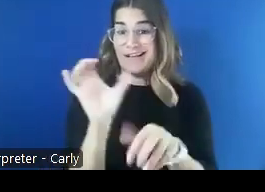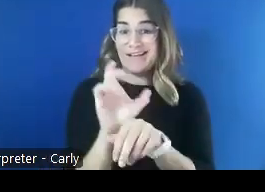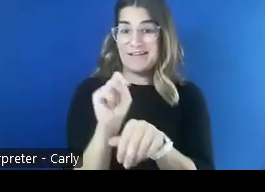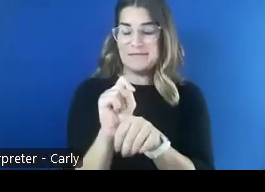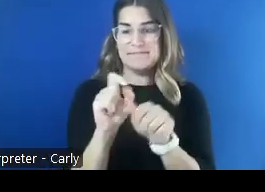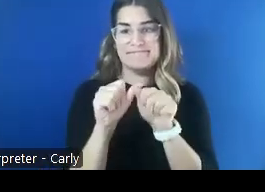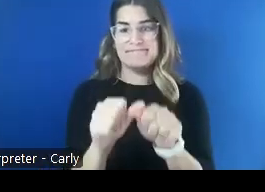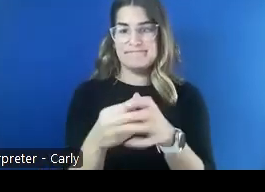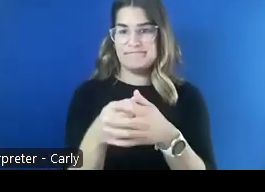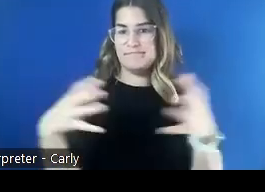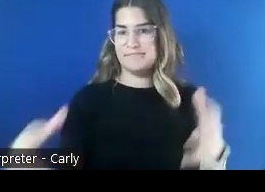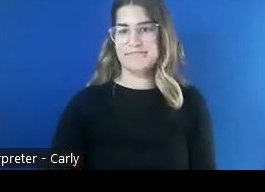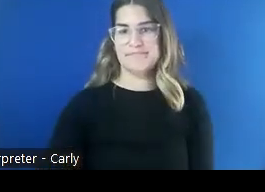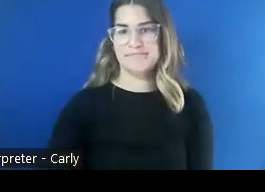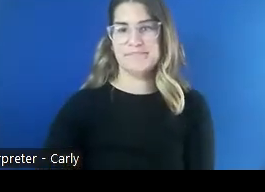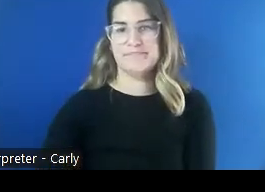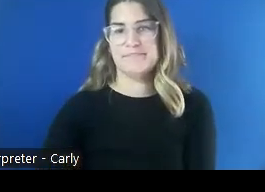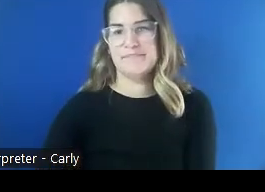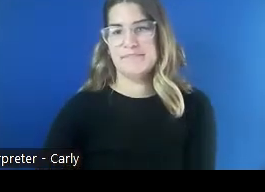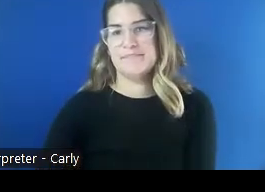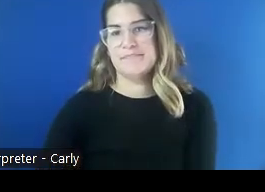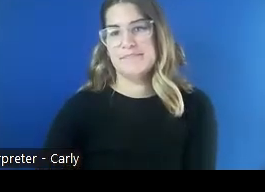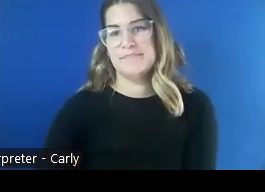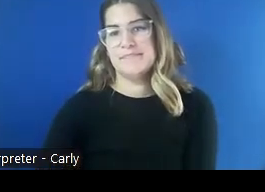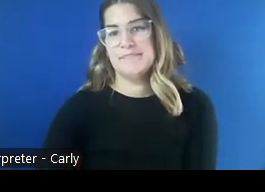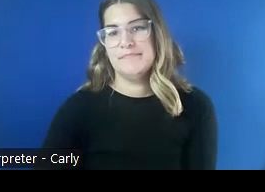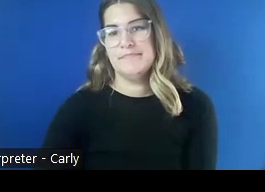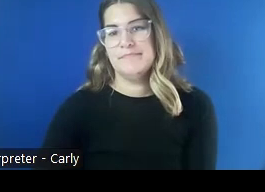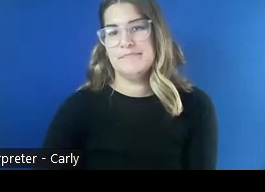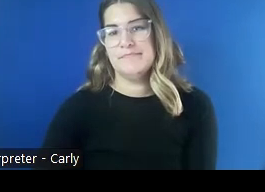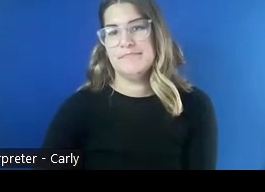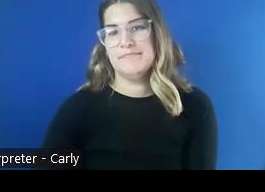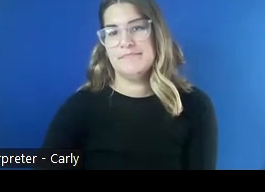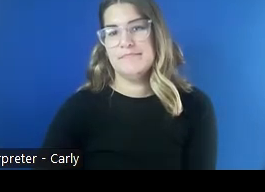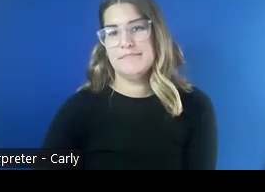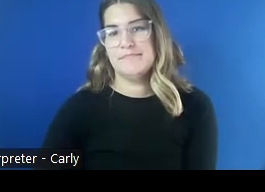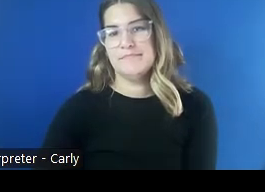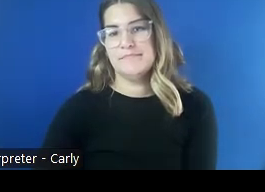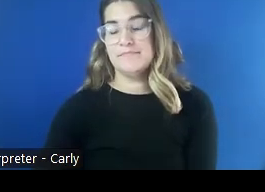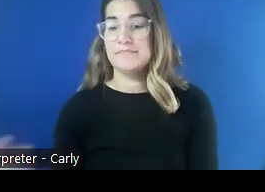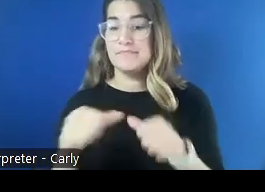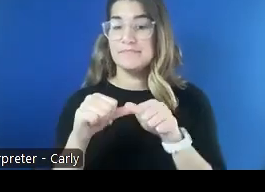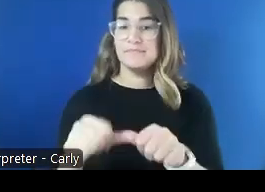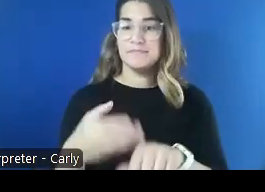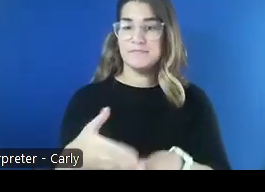to grow and finally in order to continually improve the quality of ours and other consultation